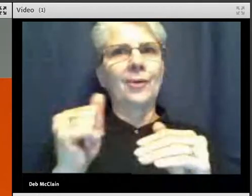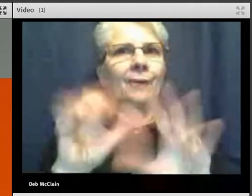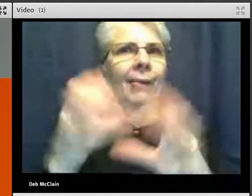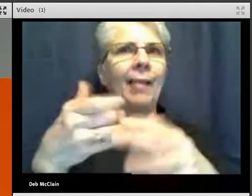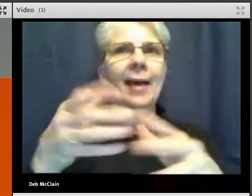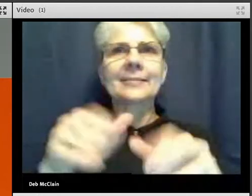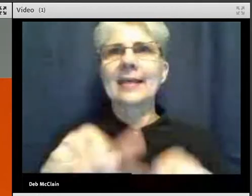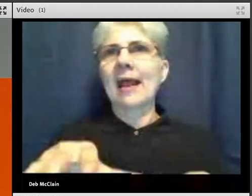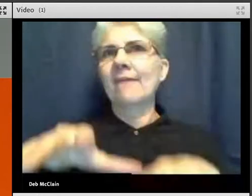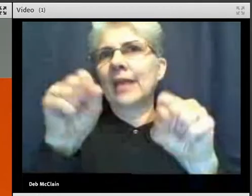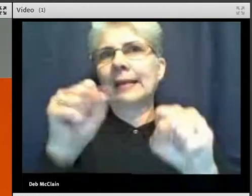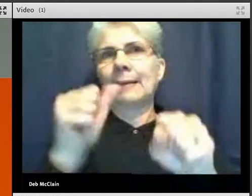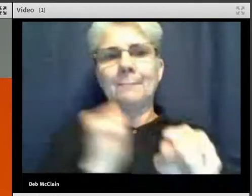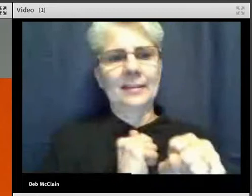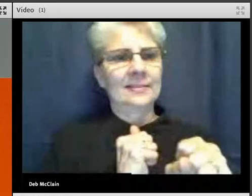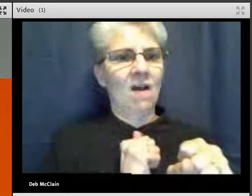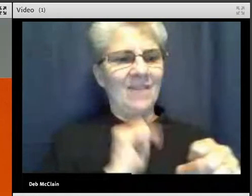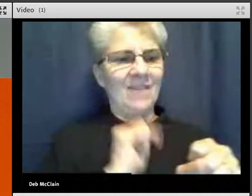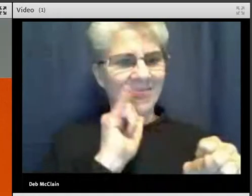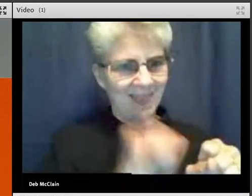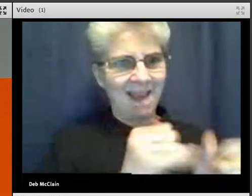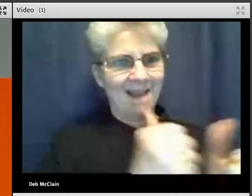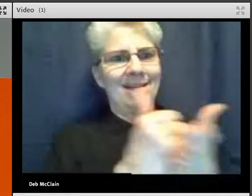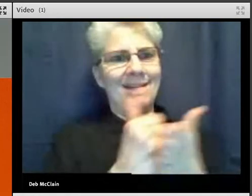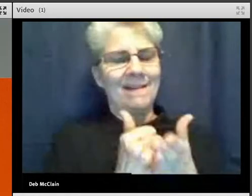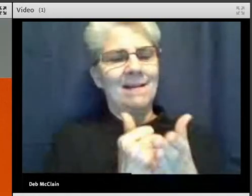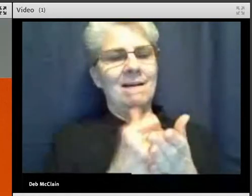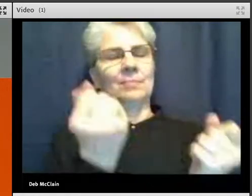than any webinar I took, any class that I've listened to.